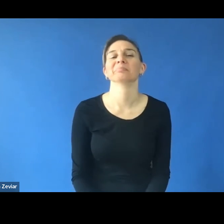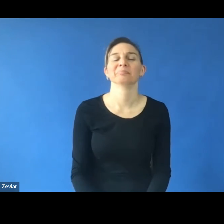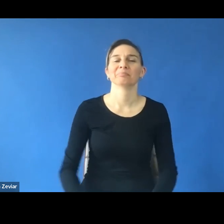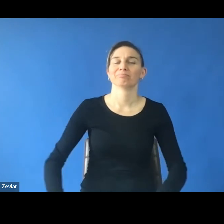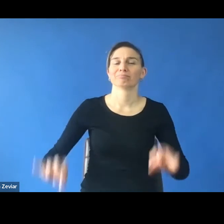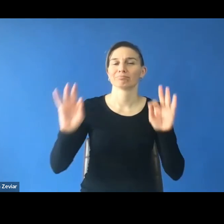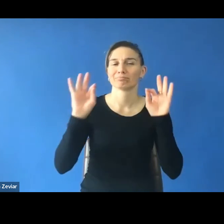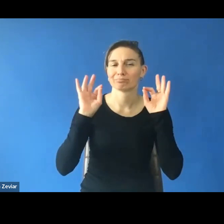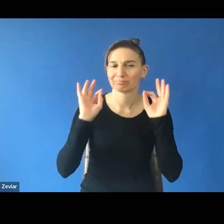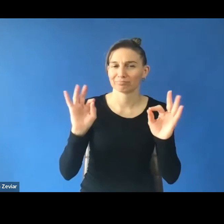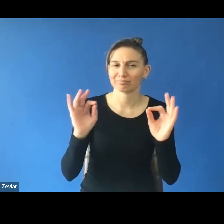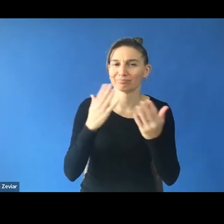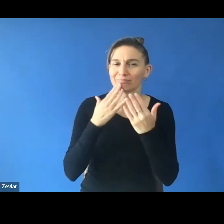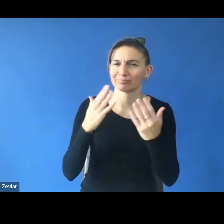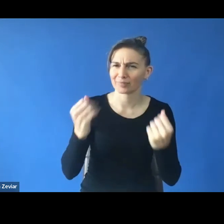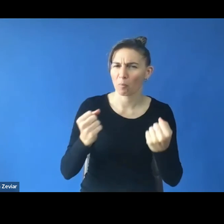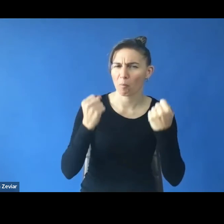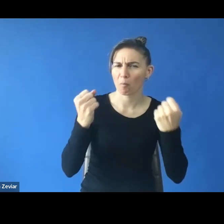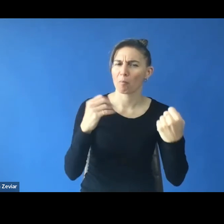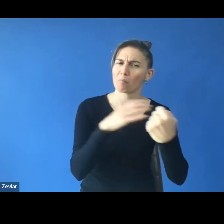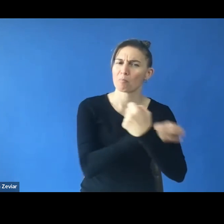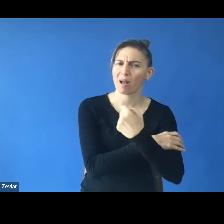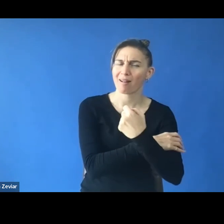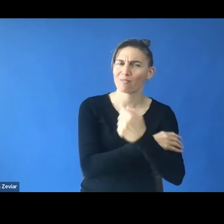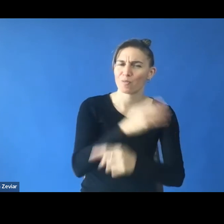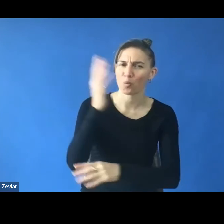They are really important to frame the key achievements